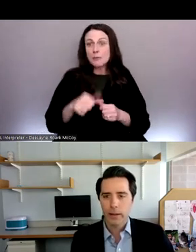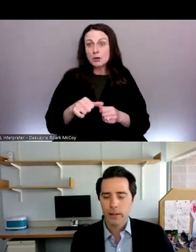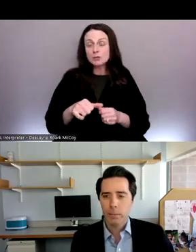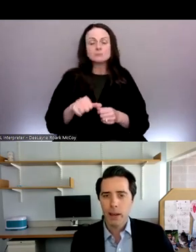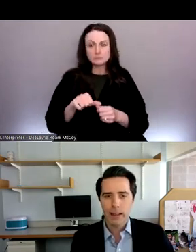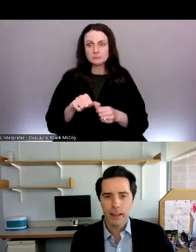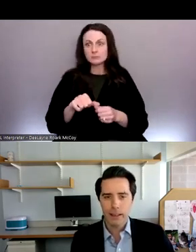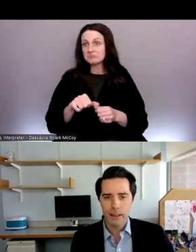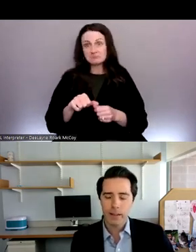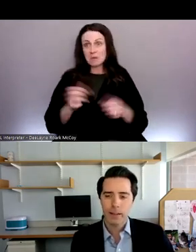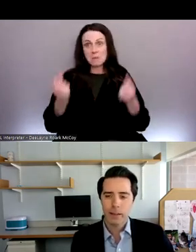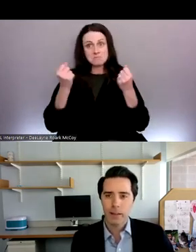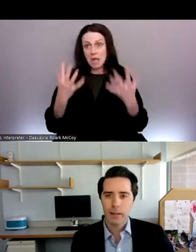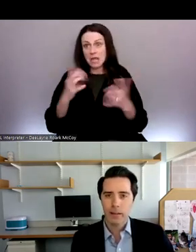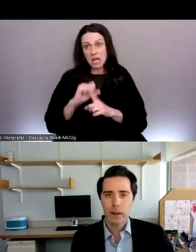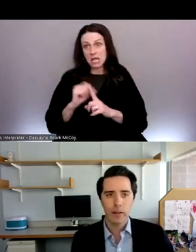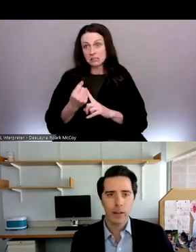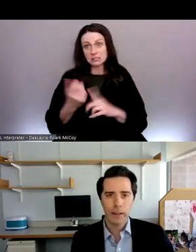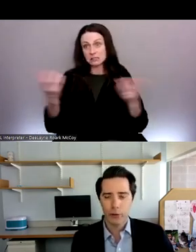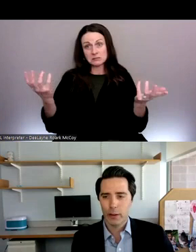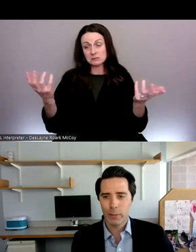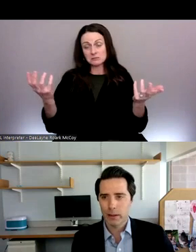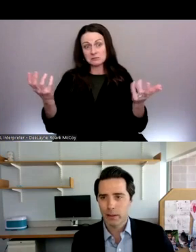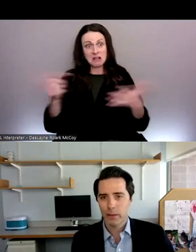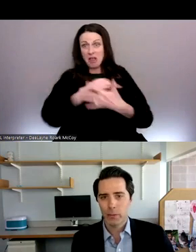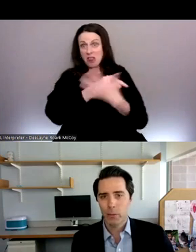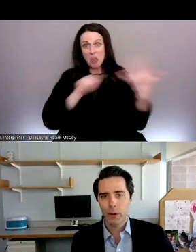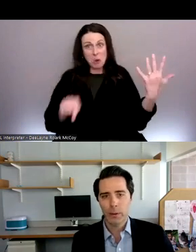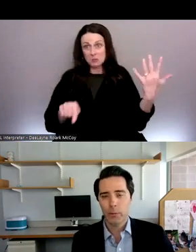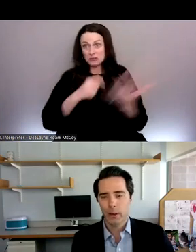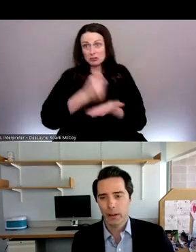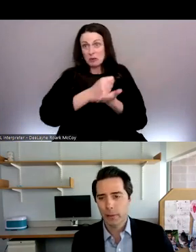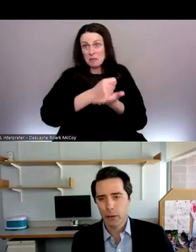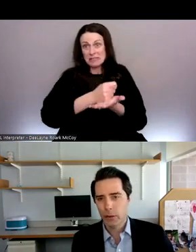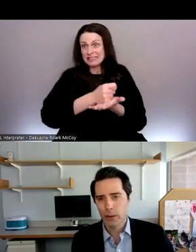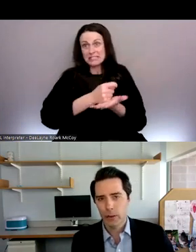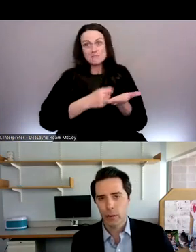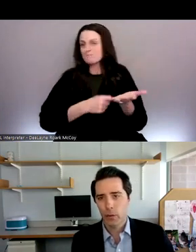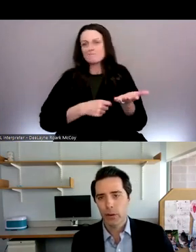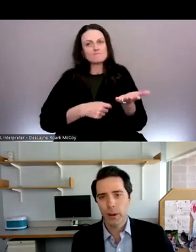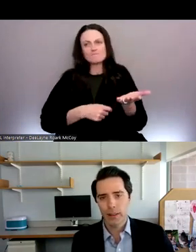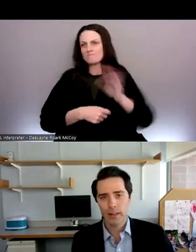many cases none of these treatments will